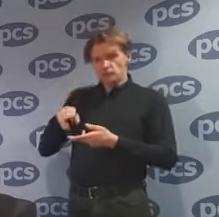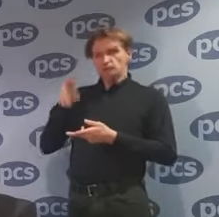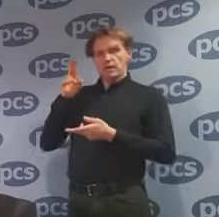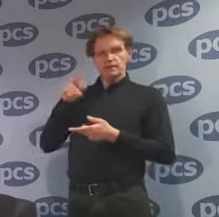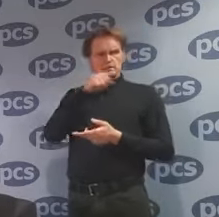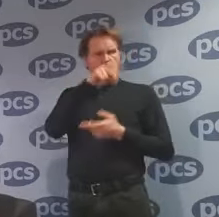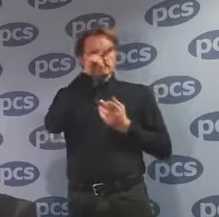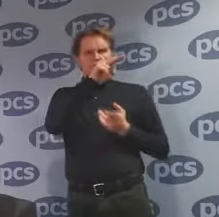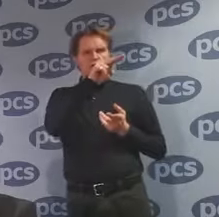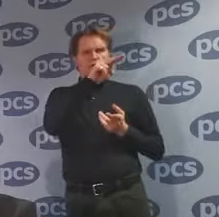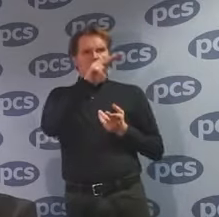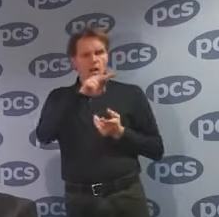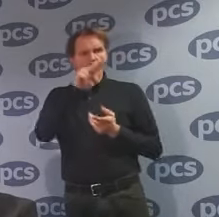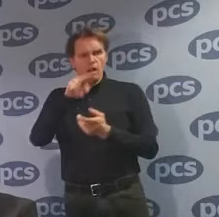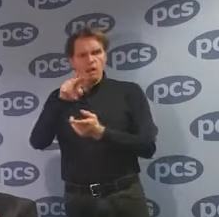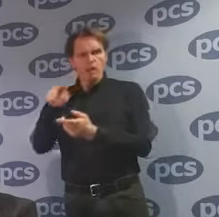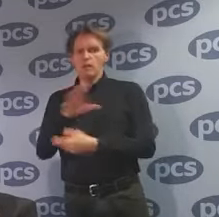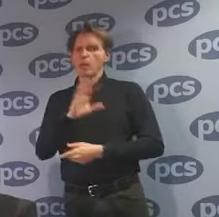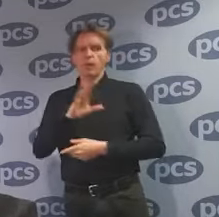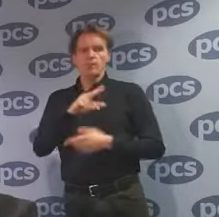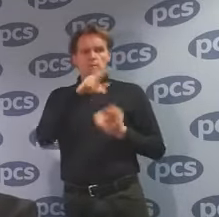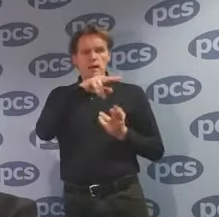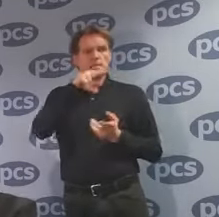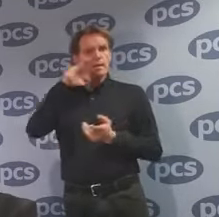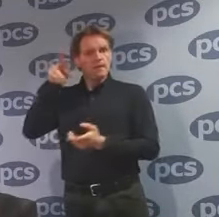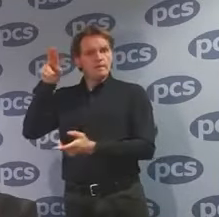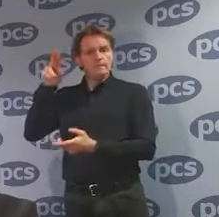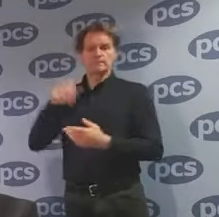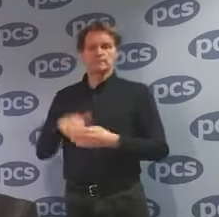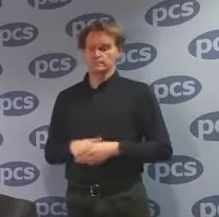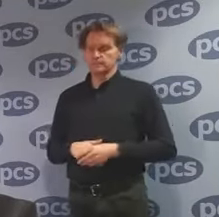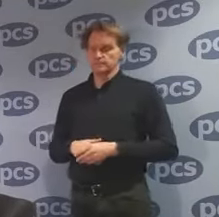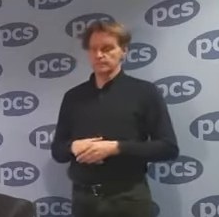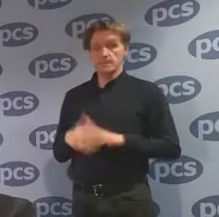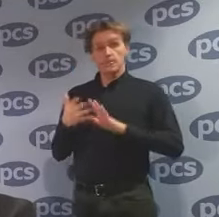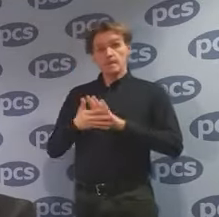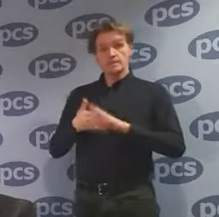situation even more and put crudely it means if we want the pay raise then